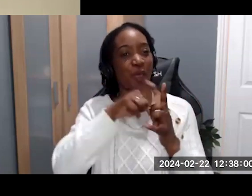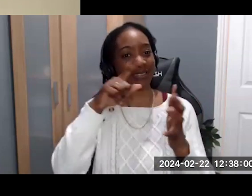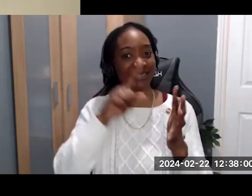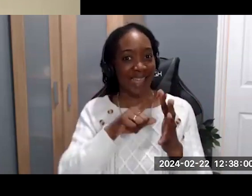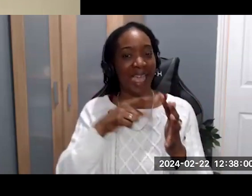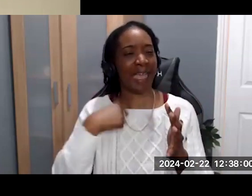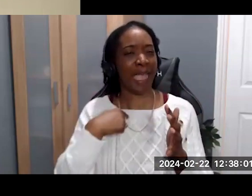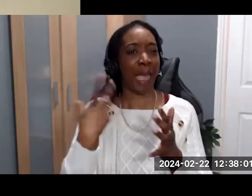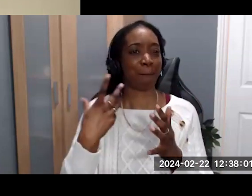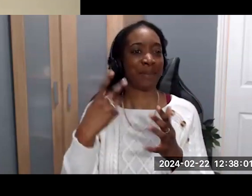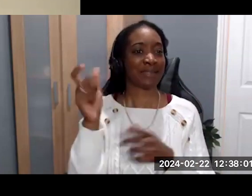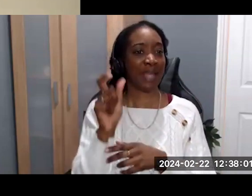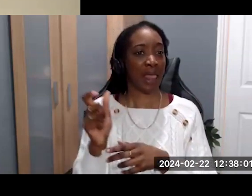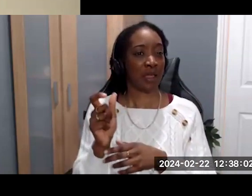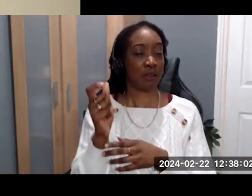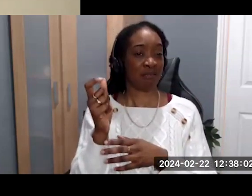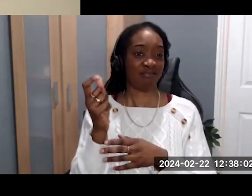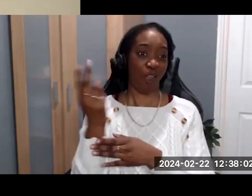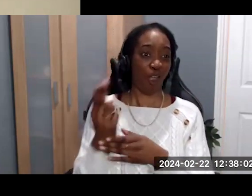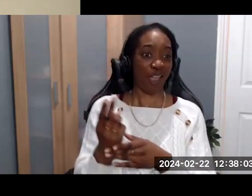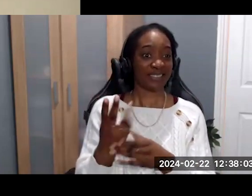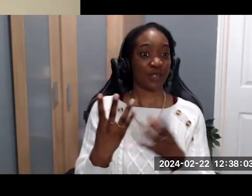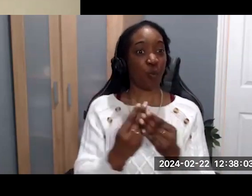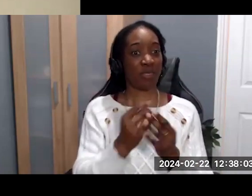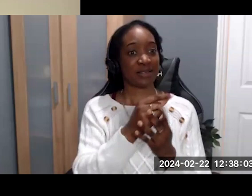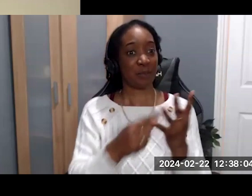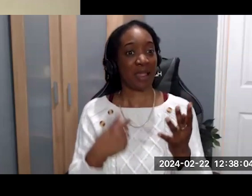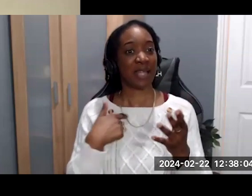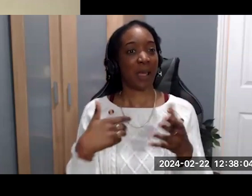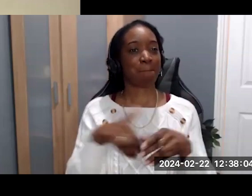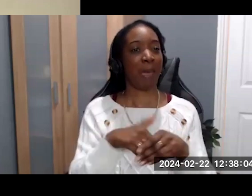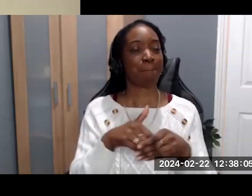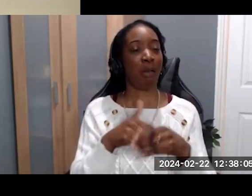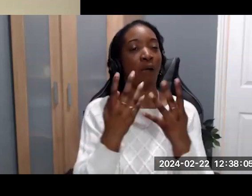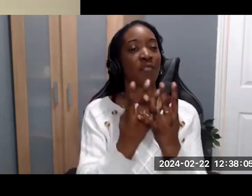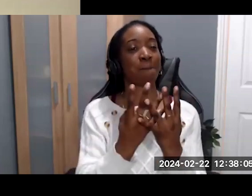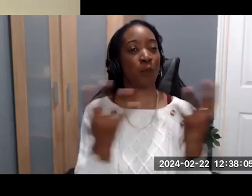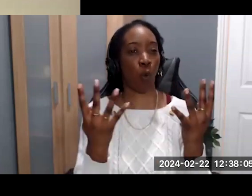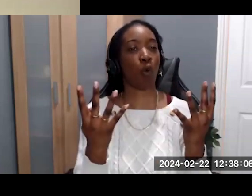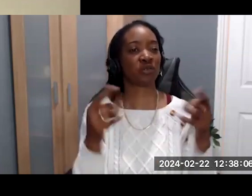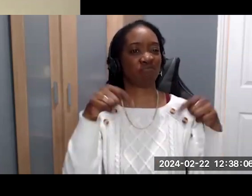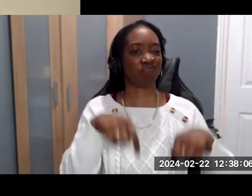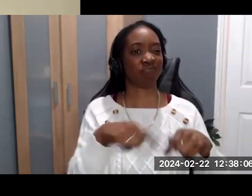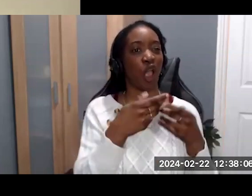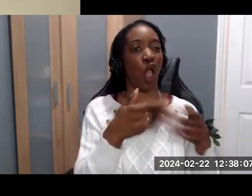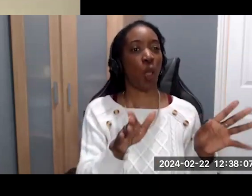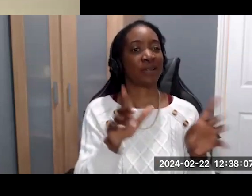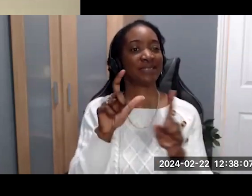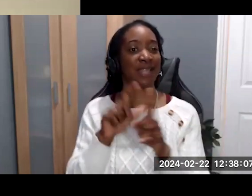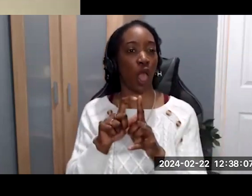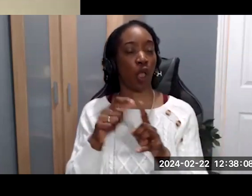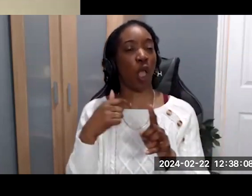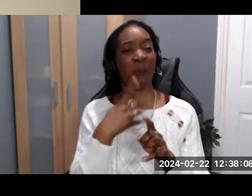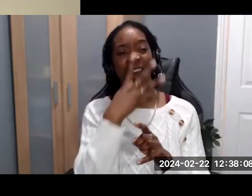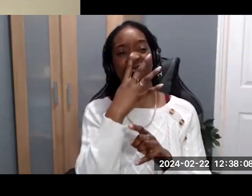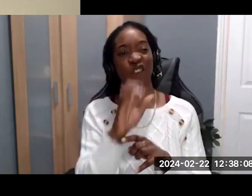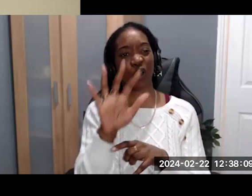with disability is and I'm also a member of the board of Open Dialogo I'm in my 40s uh he him I